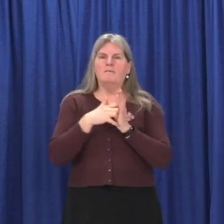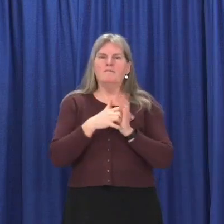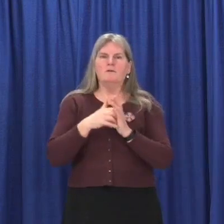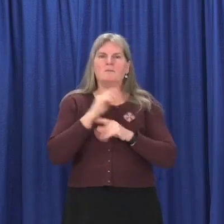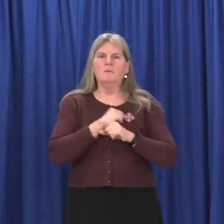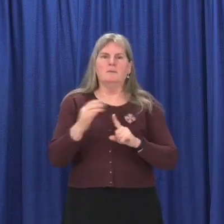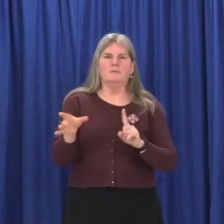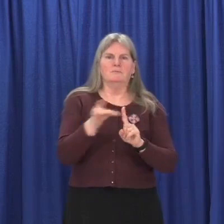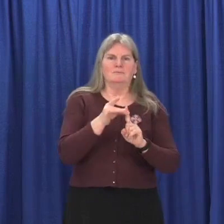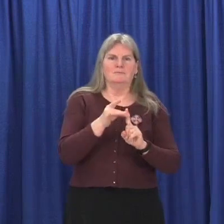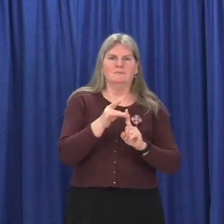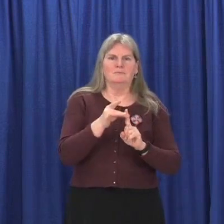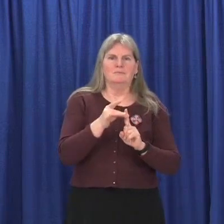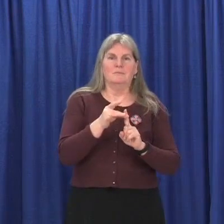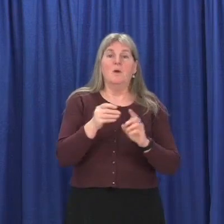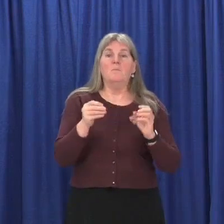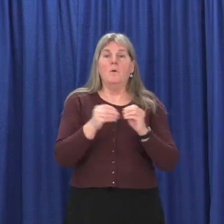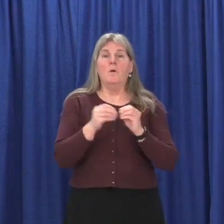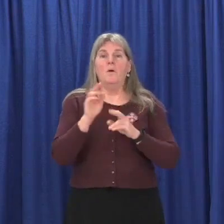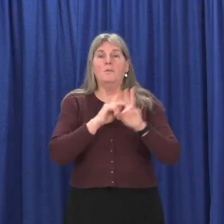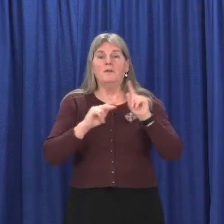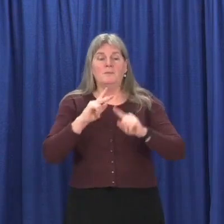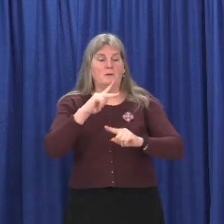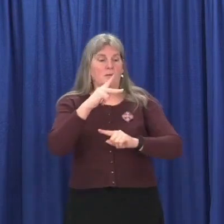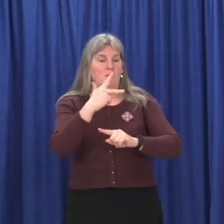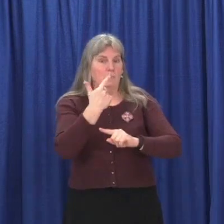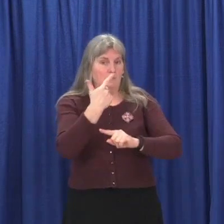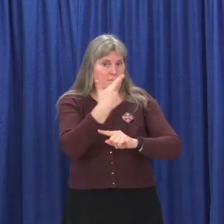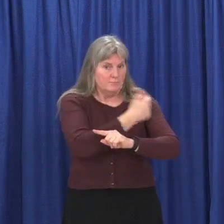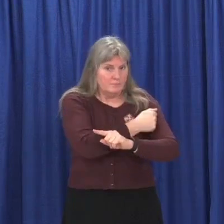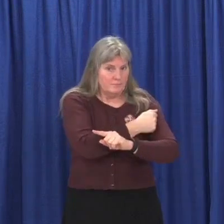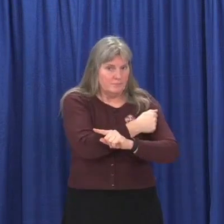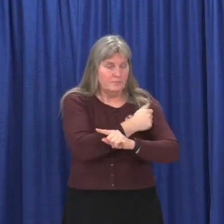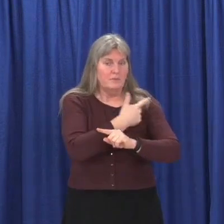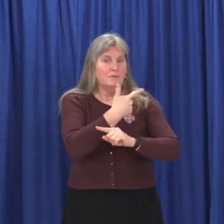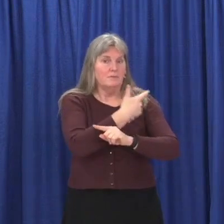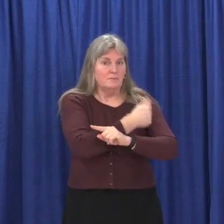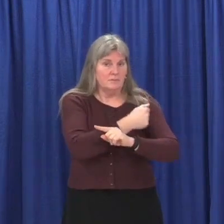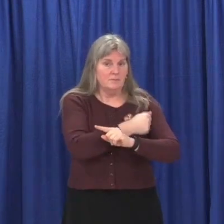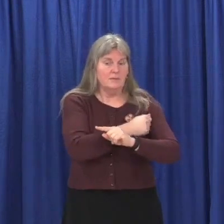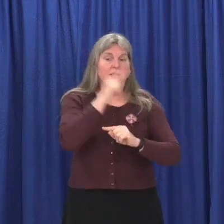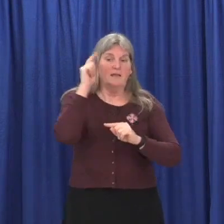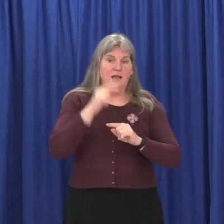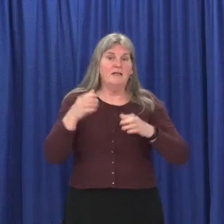The more people get boosted, the more people are vaccinated, the less likely we are to transmit and then the more